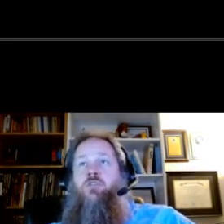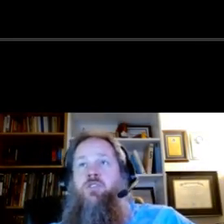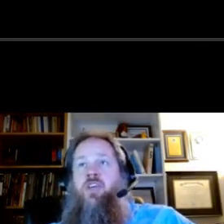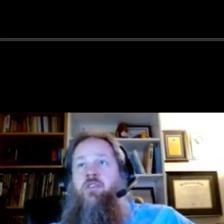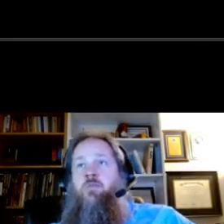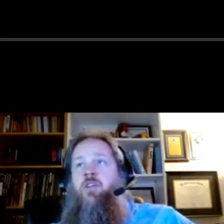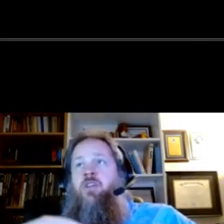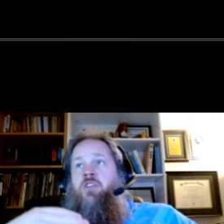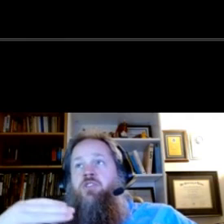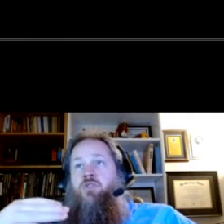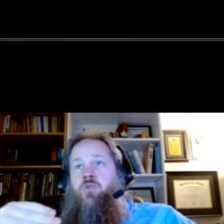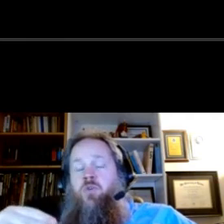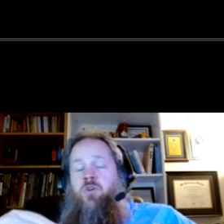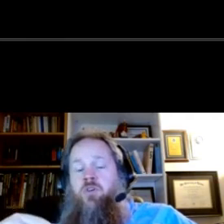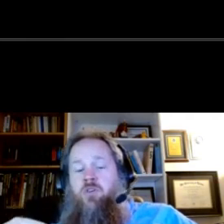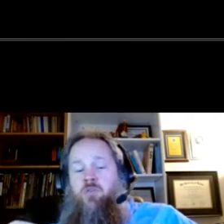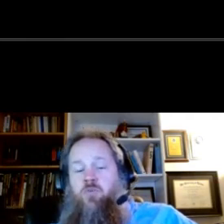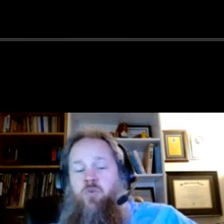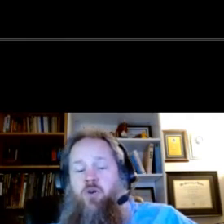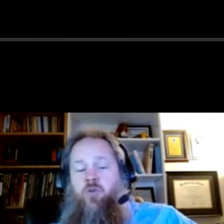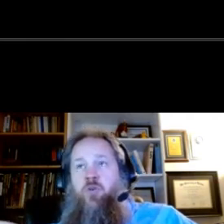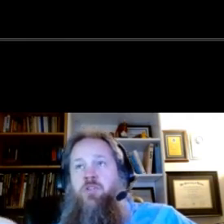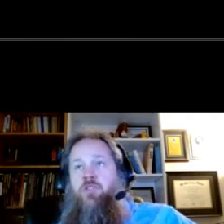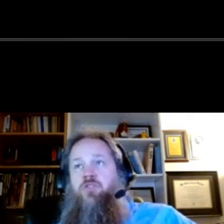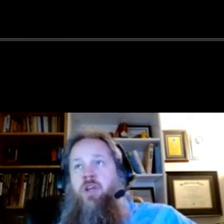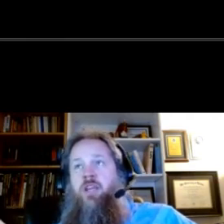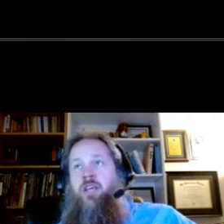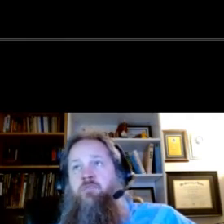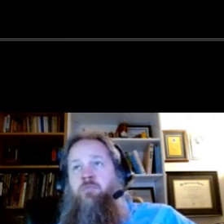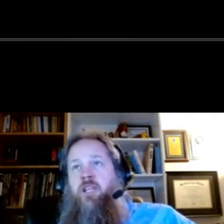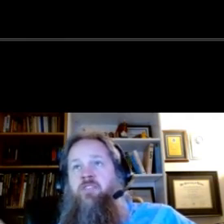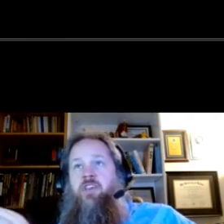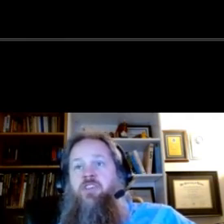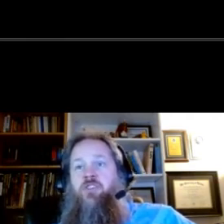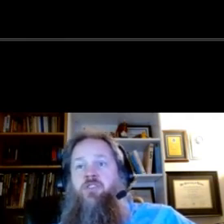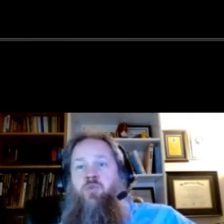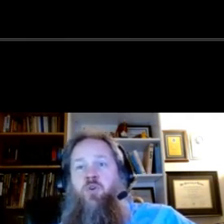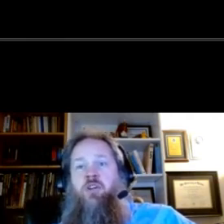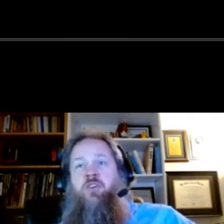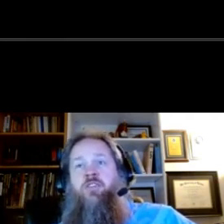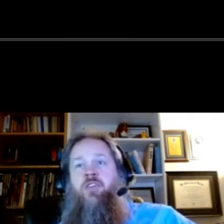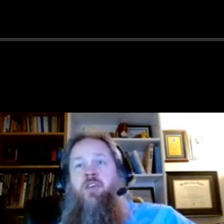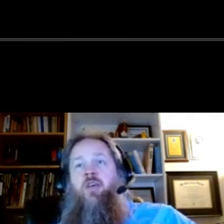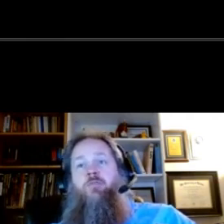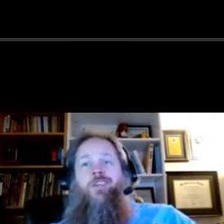use them to recruit, train and place additional workers but